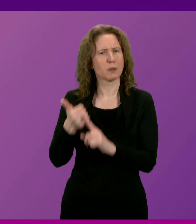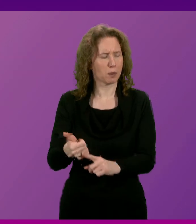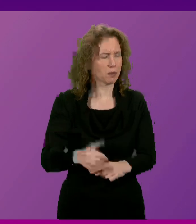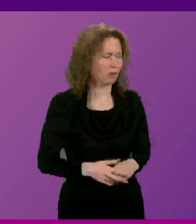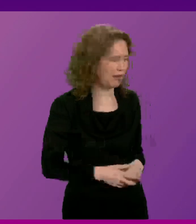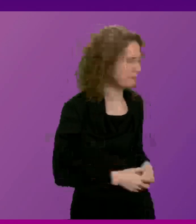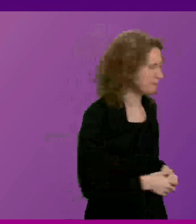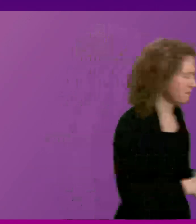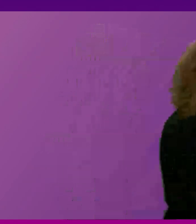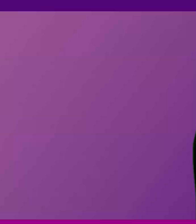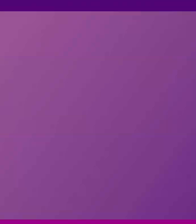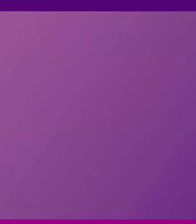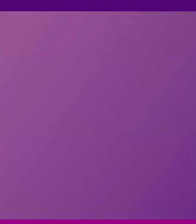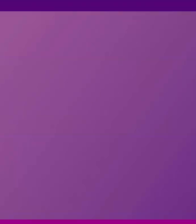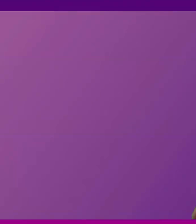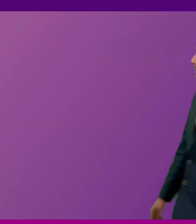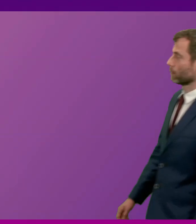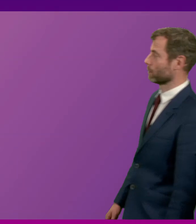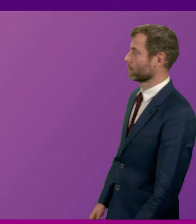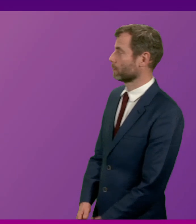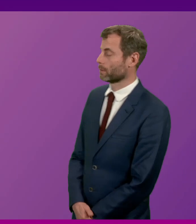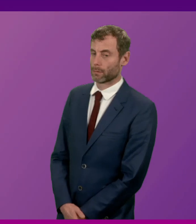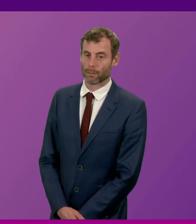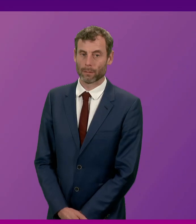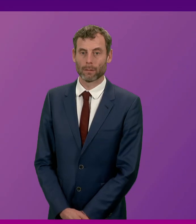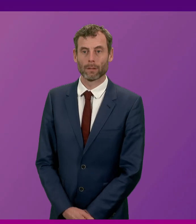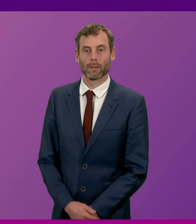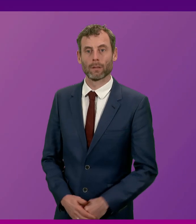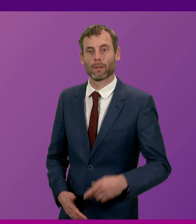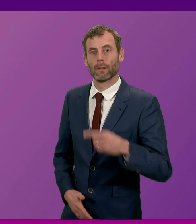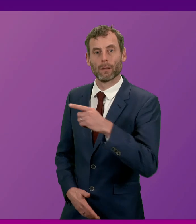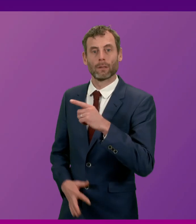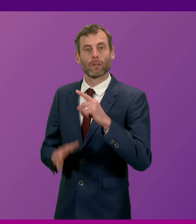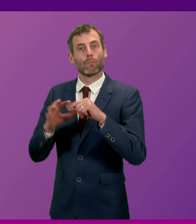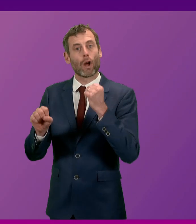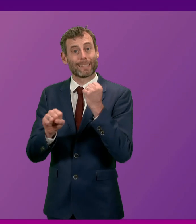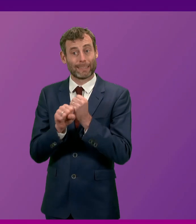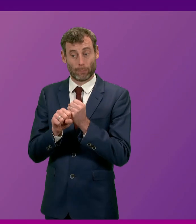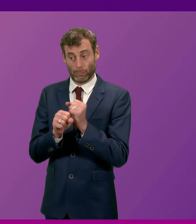Wheelchair-bound Brian Gibson has been trapped in hospital in Stranraer for